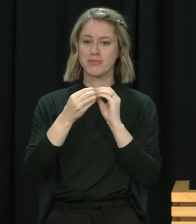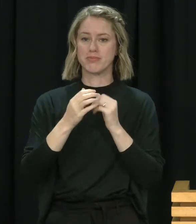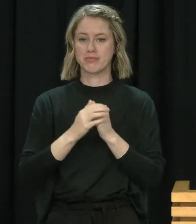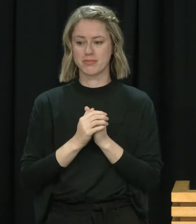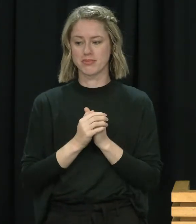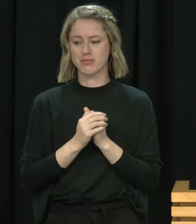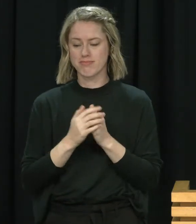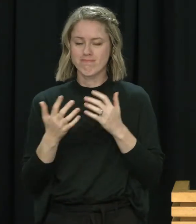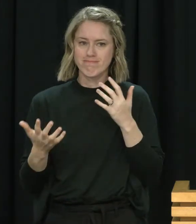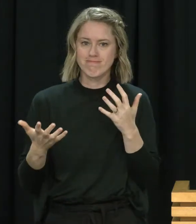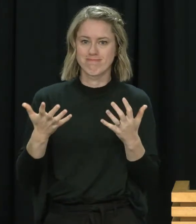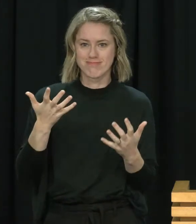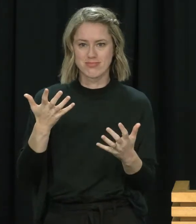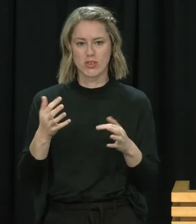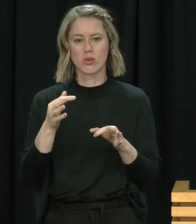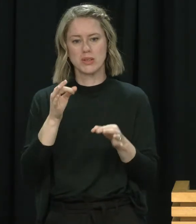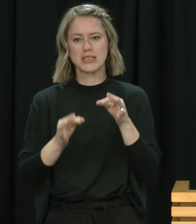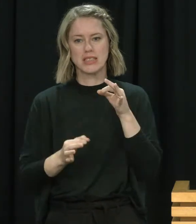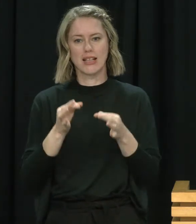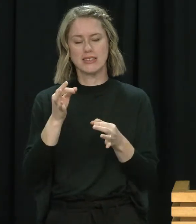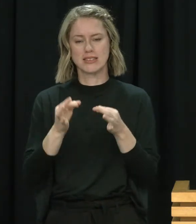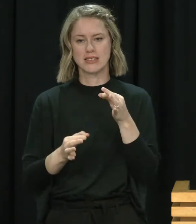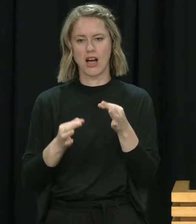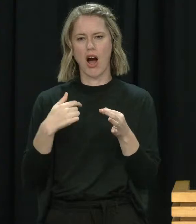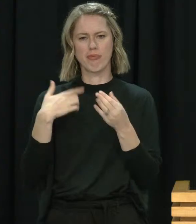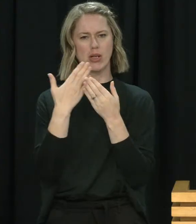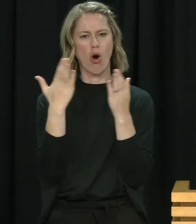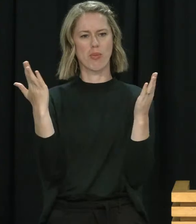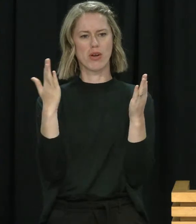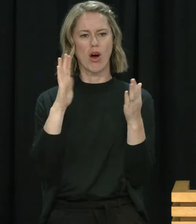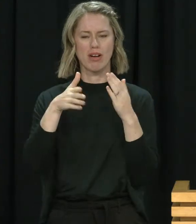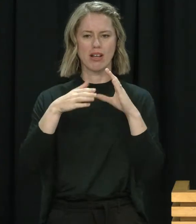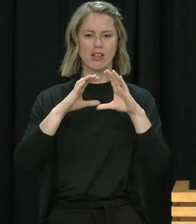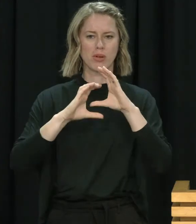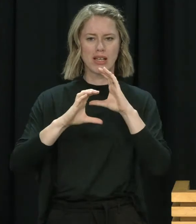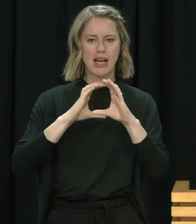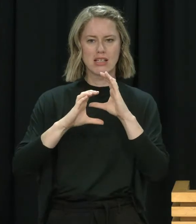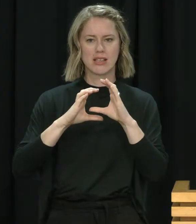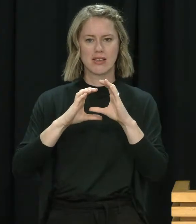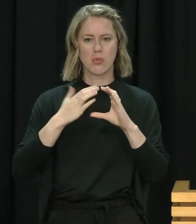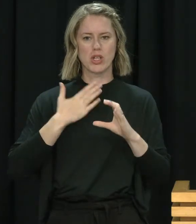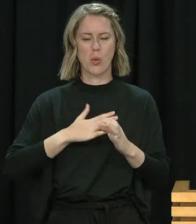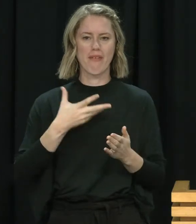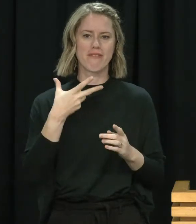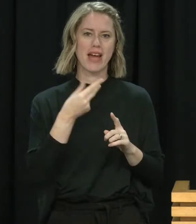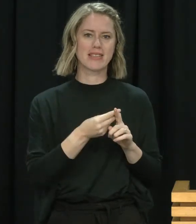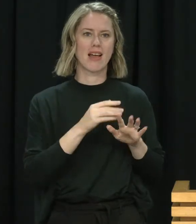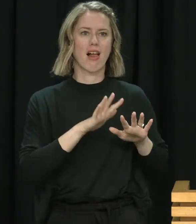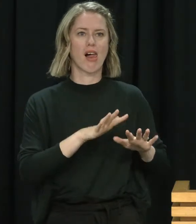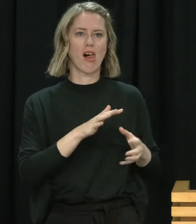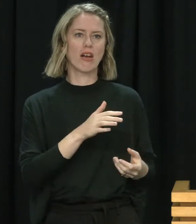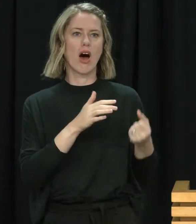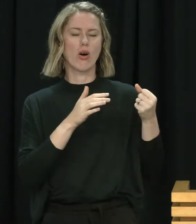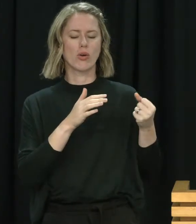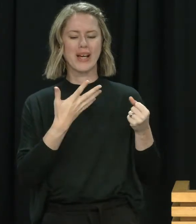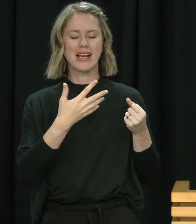this. If the deliveries are late, that might create a bit of a headache for us but, you know, we made that decision